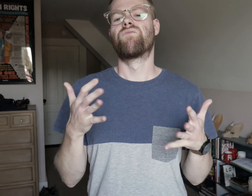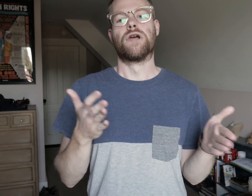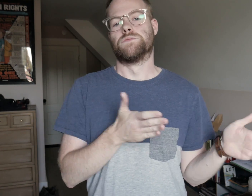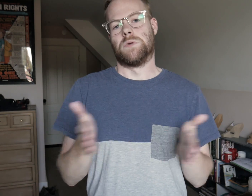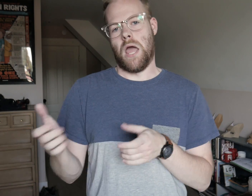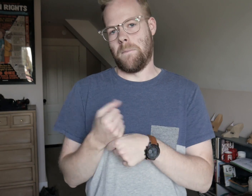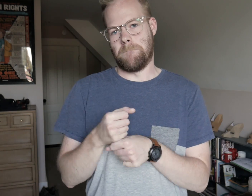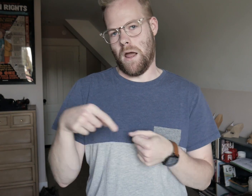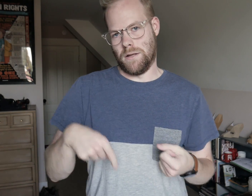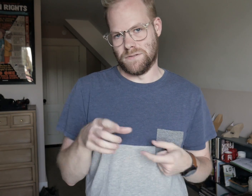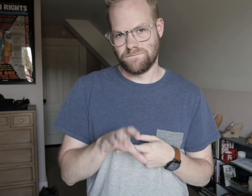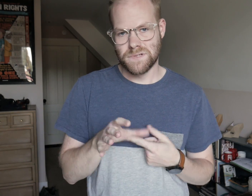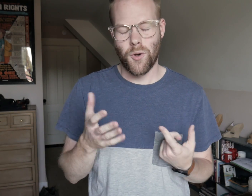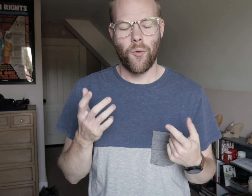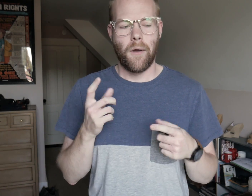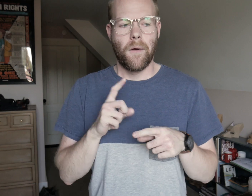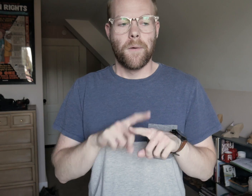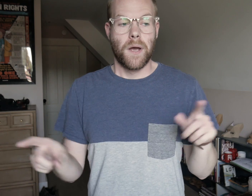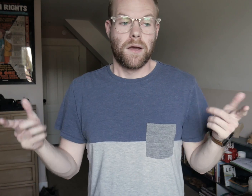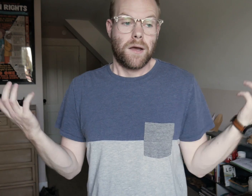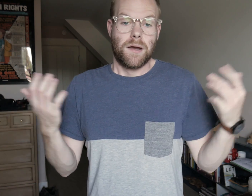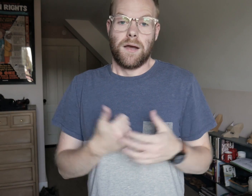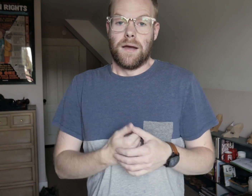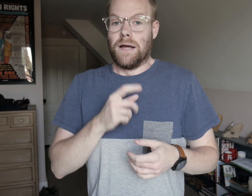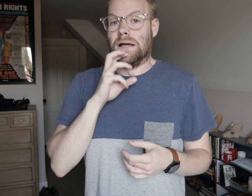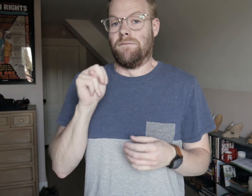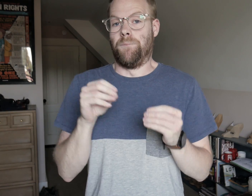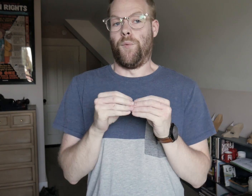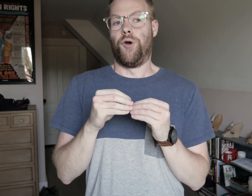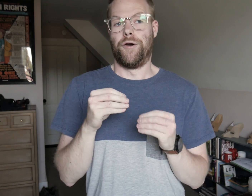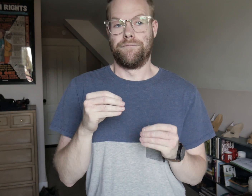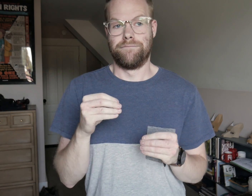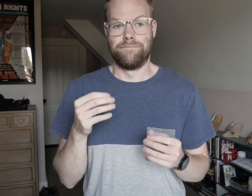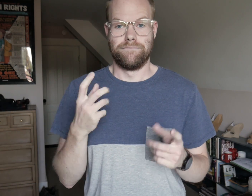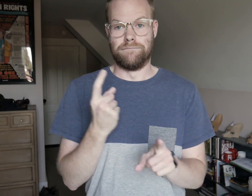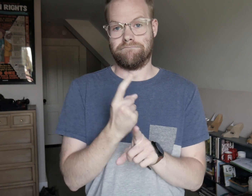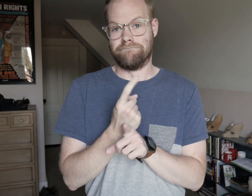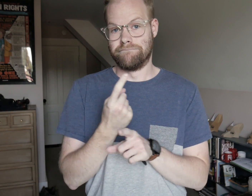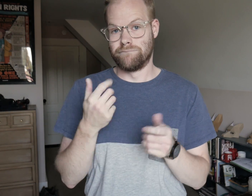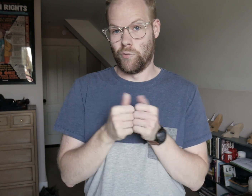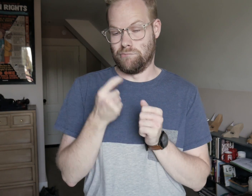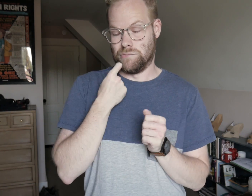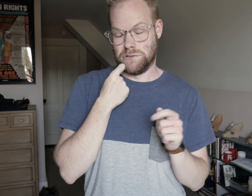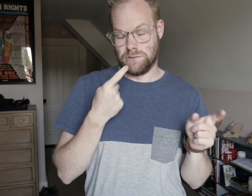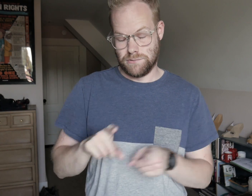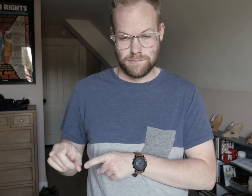I was already planning on making this video, but it’s even more appropriate with the recent events.